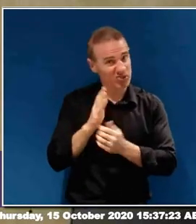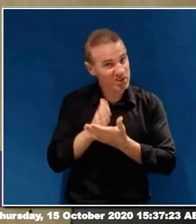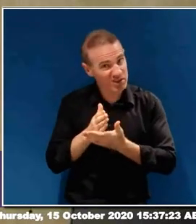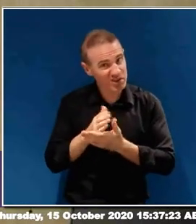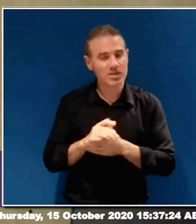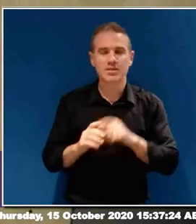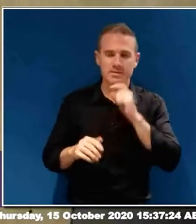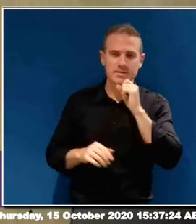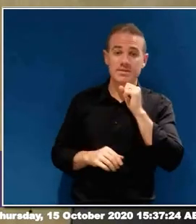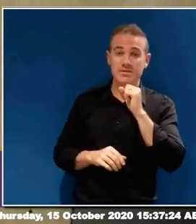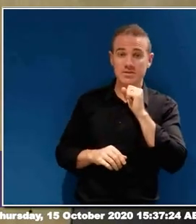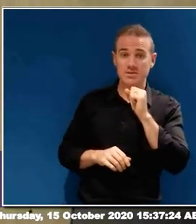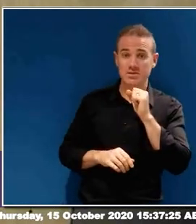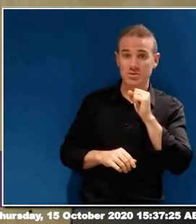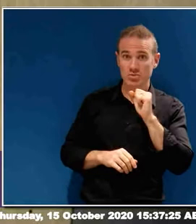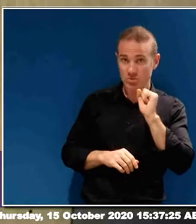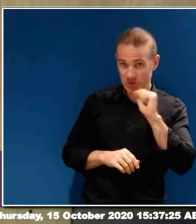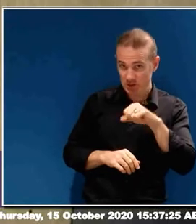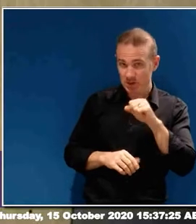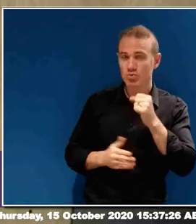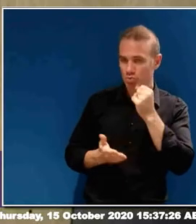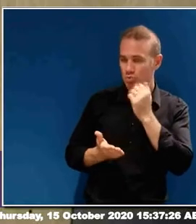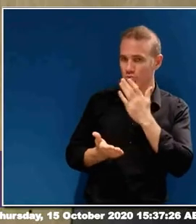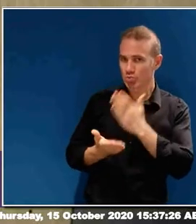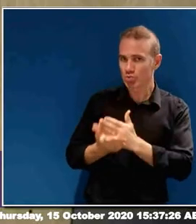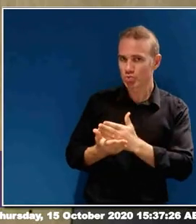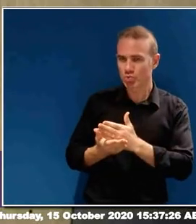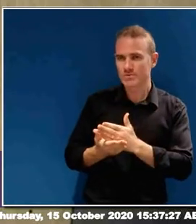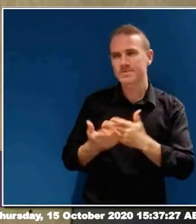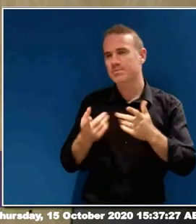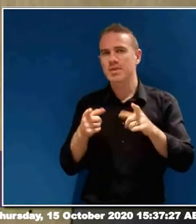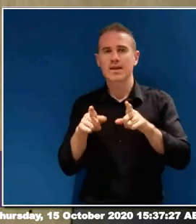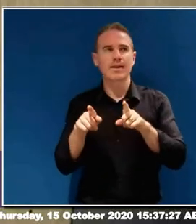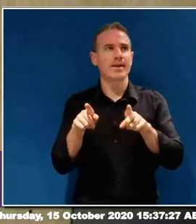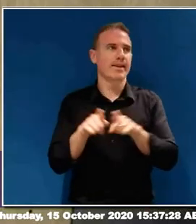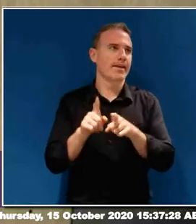Things like being out of bounds.